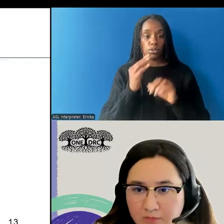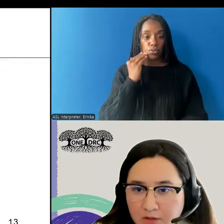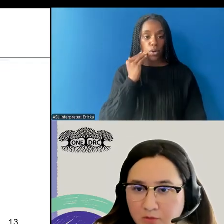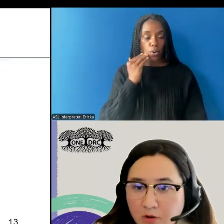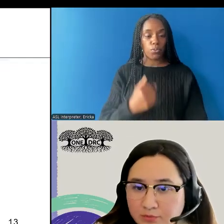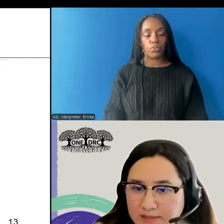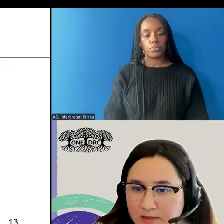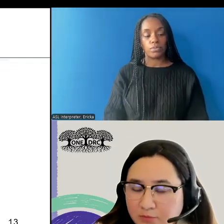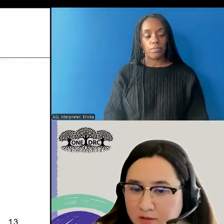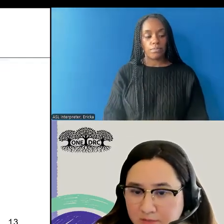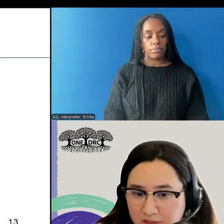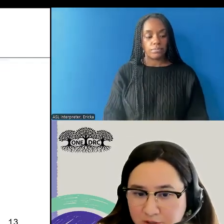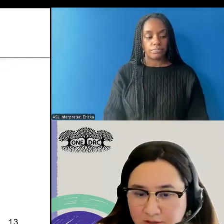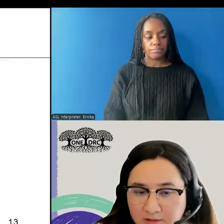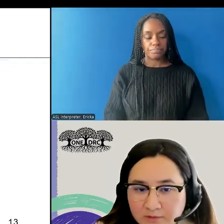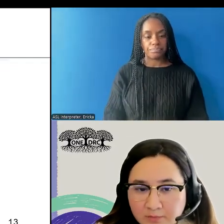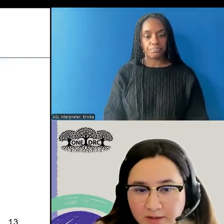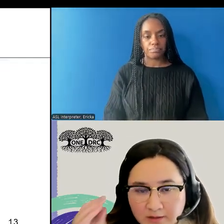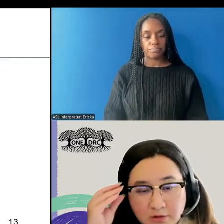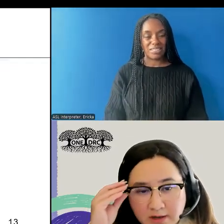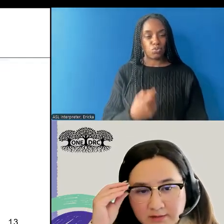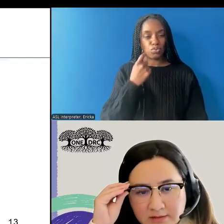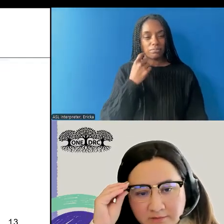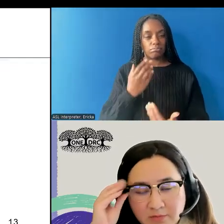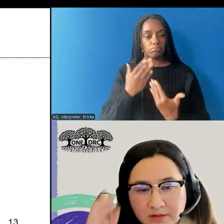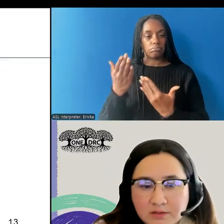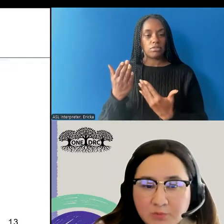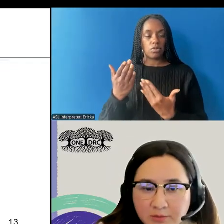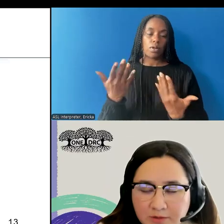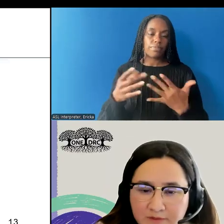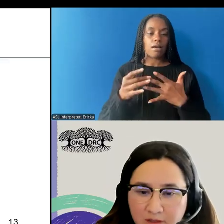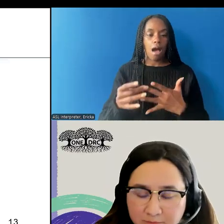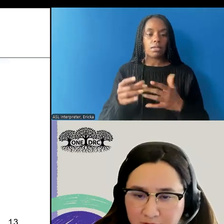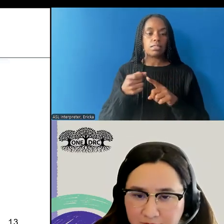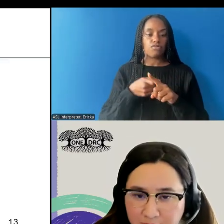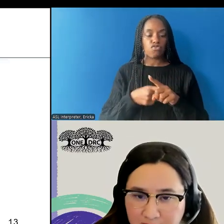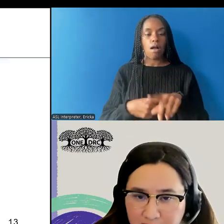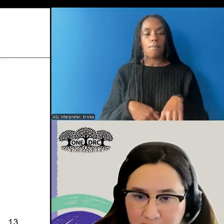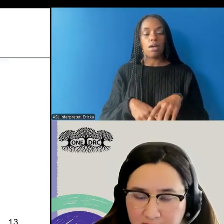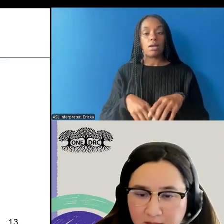You know, a recent recommendation given by or guidance given by the Department of Developmental Services.